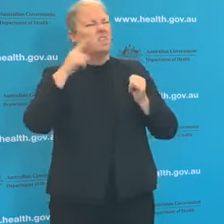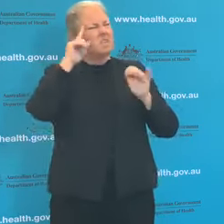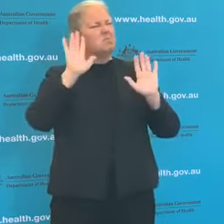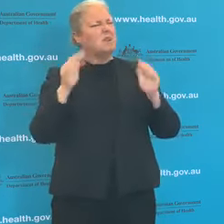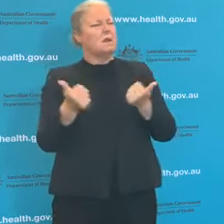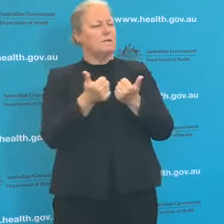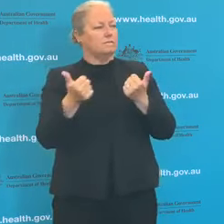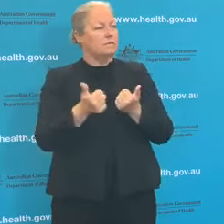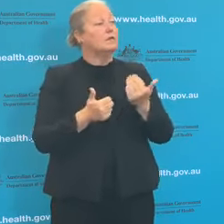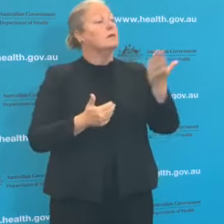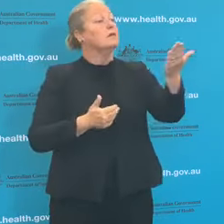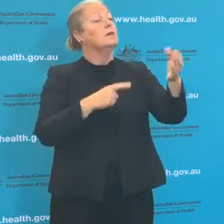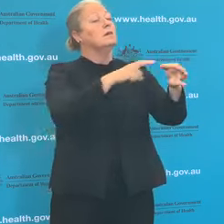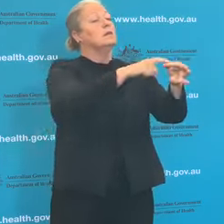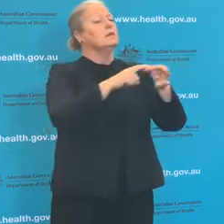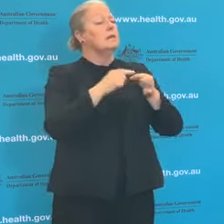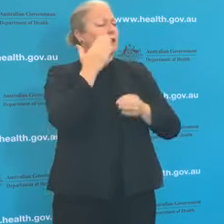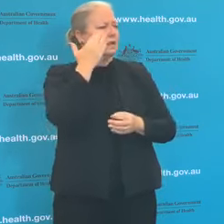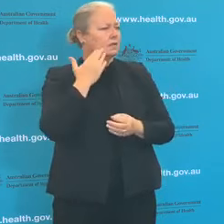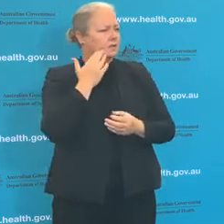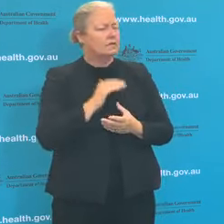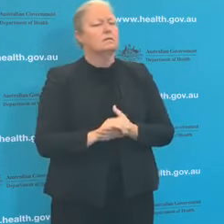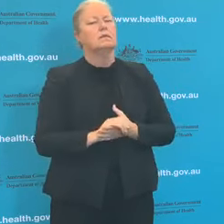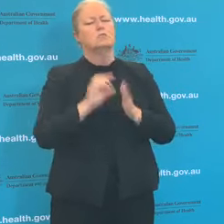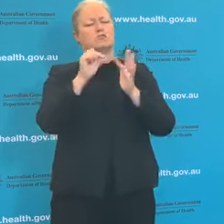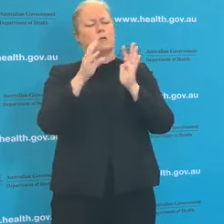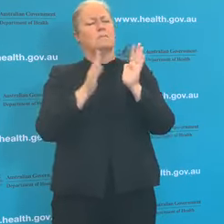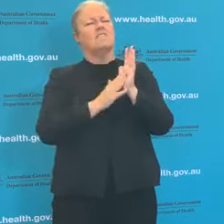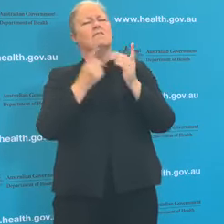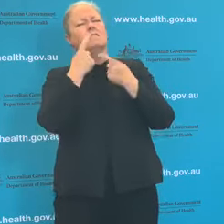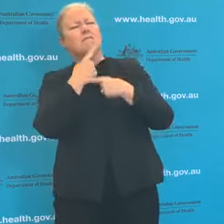The Prime Minister has said that there's going to be cases will you touch on that as